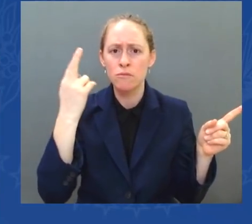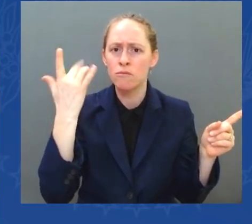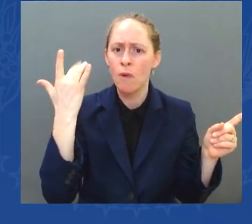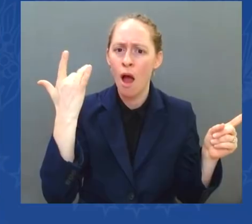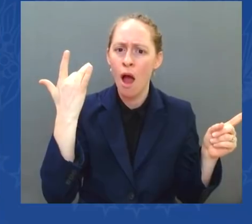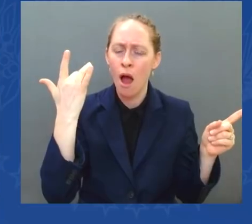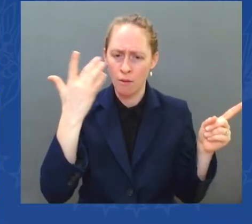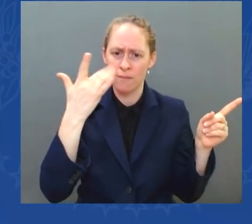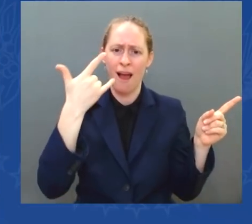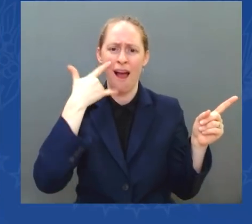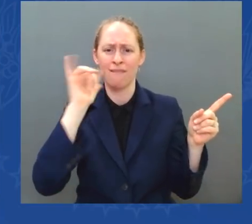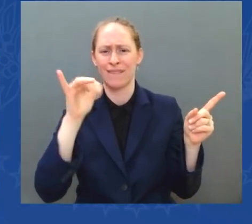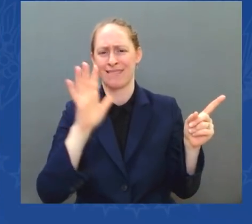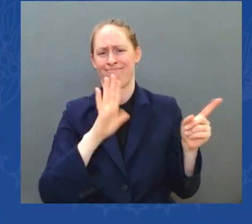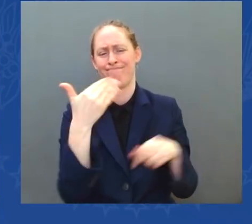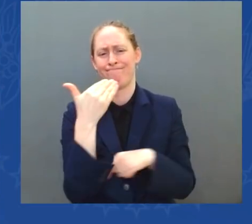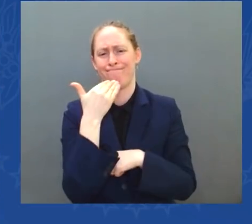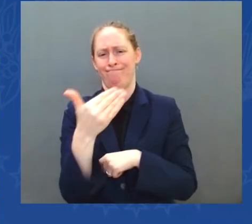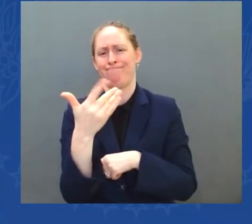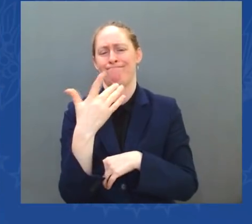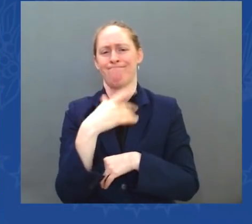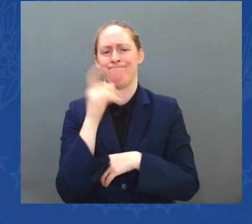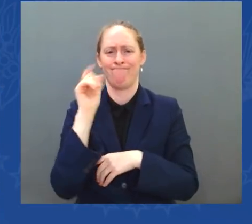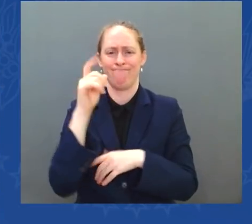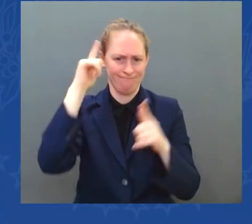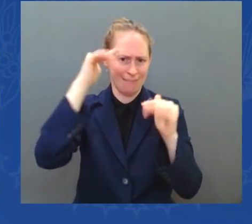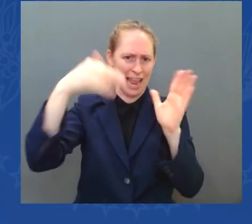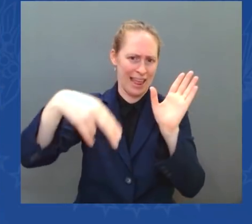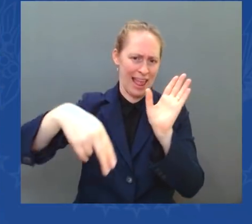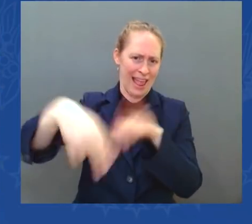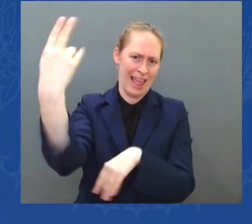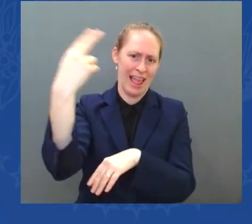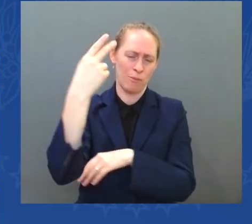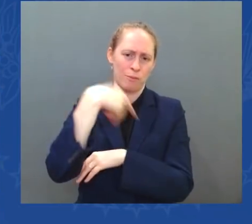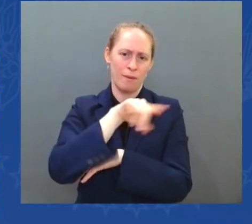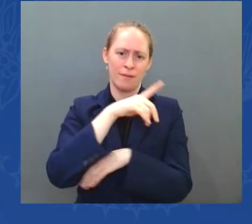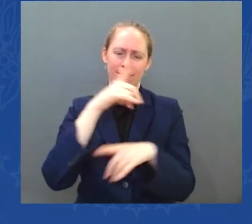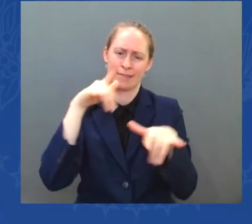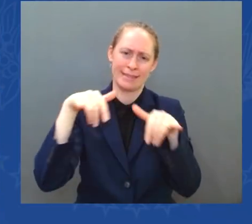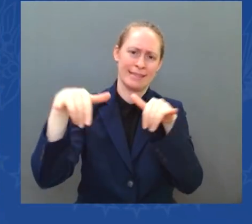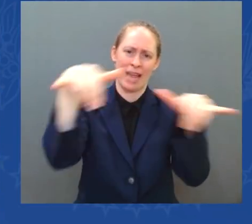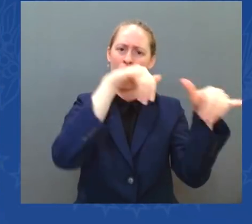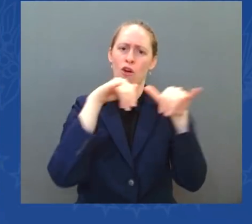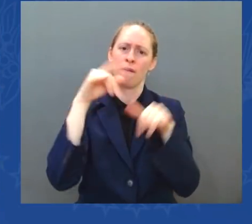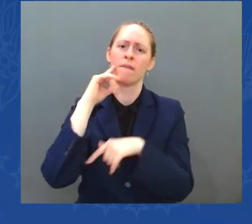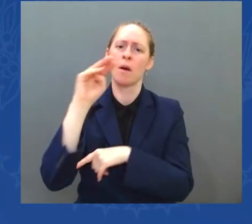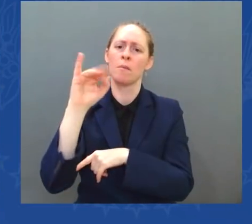She was suing them, saying, you can't do what the federal government hadn't done. Well, guess what? We had a long talk.